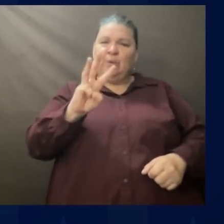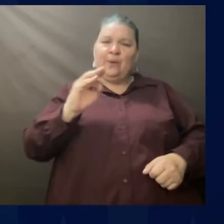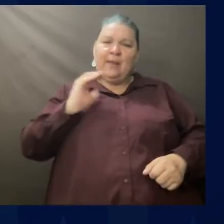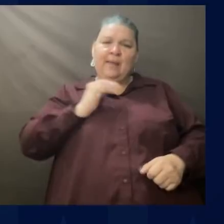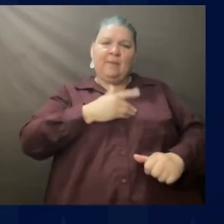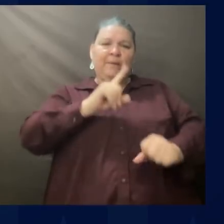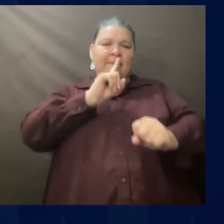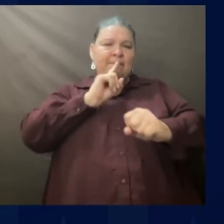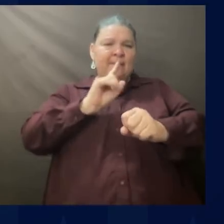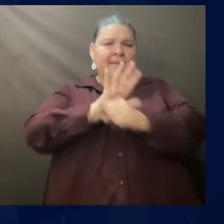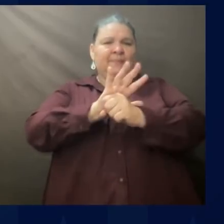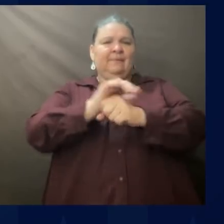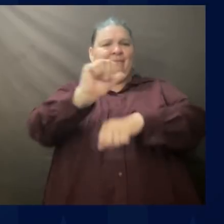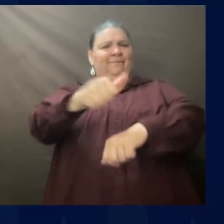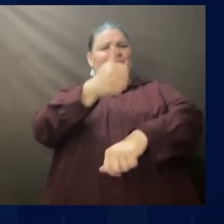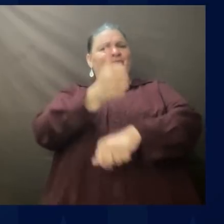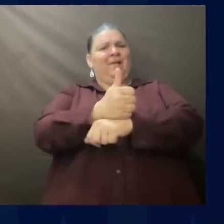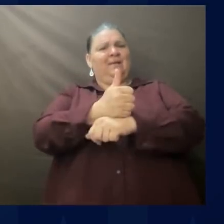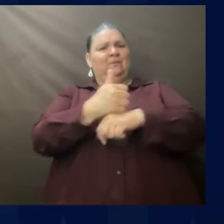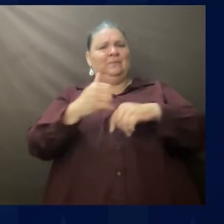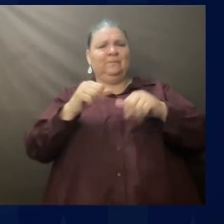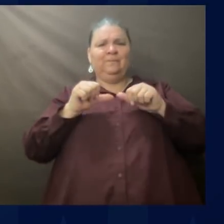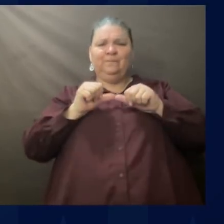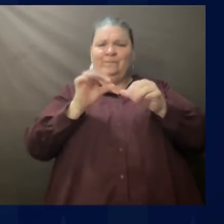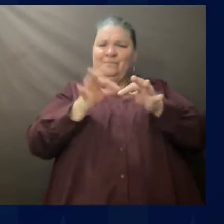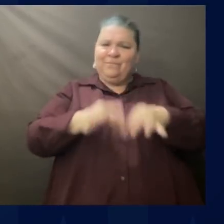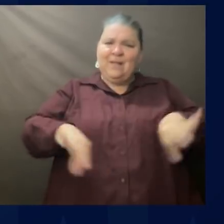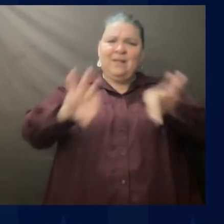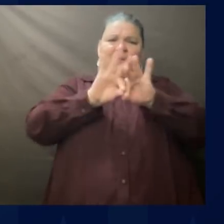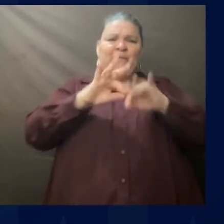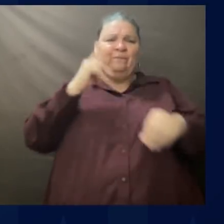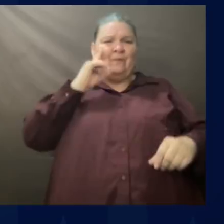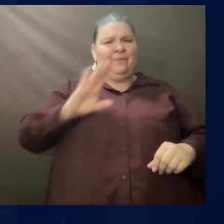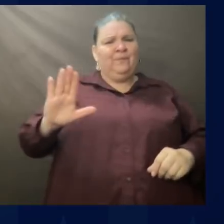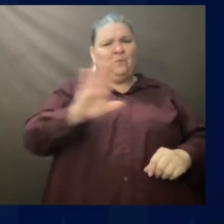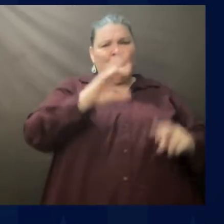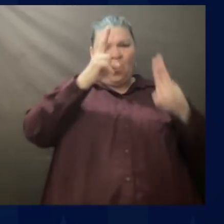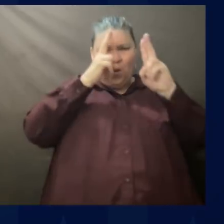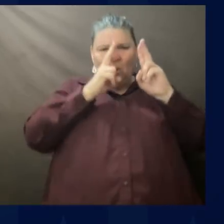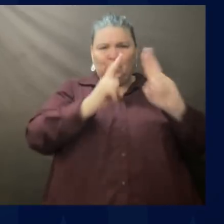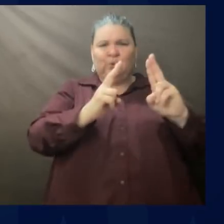for those are the values that have inspired generation after generation to service.